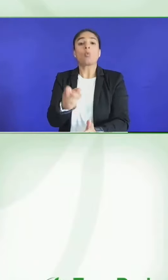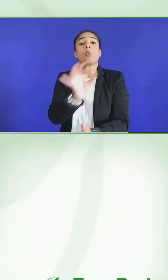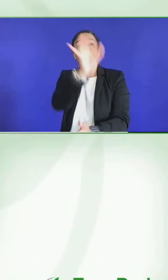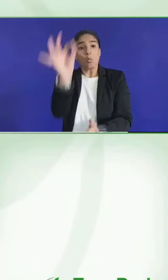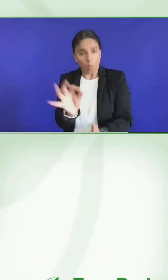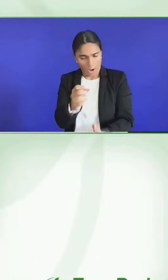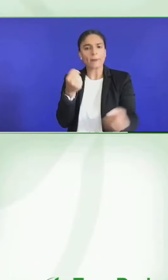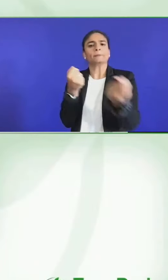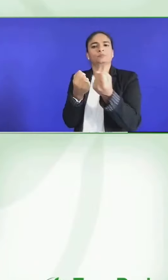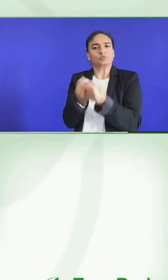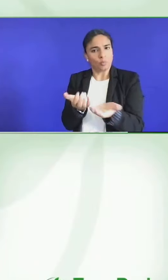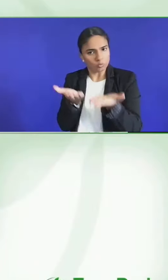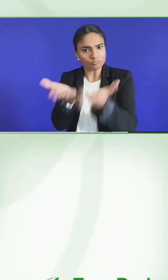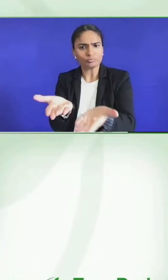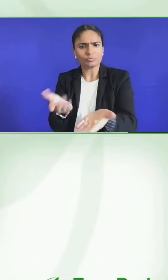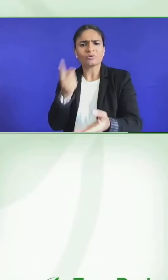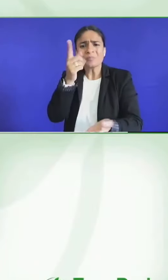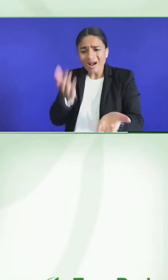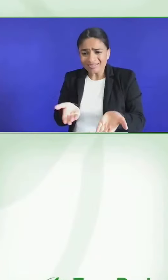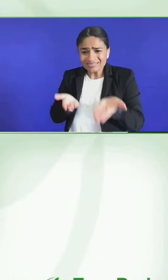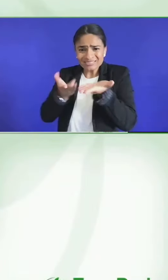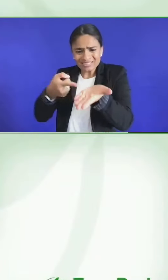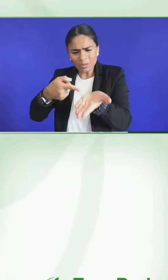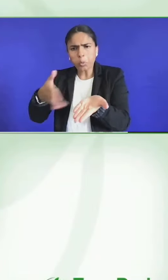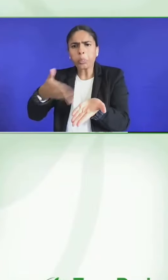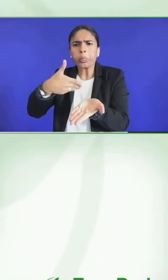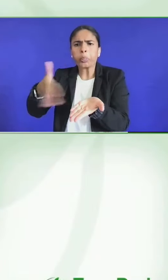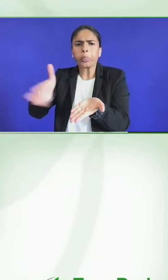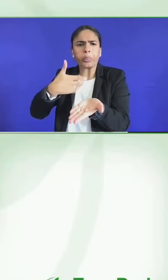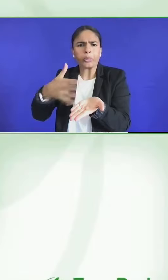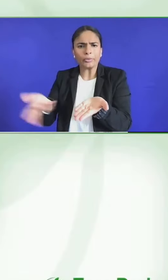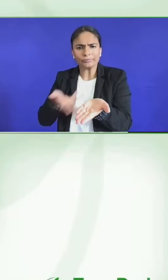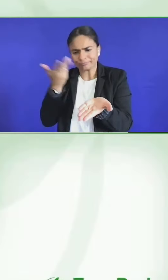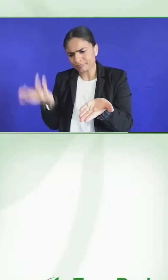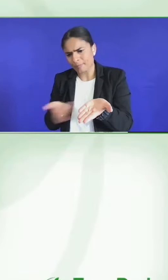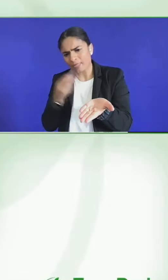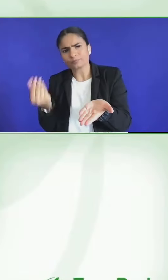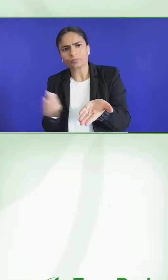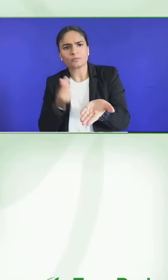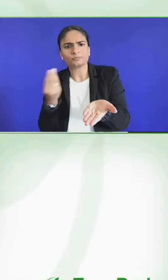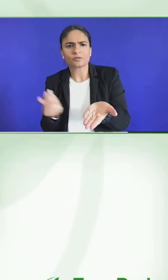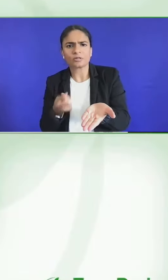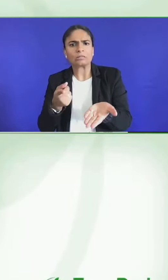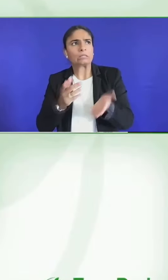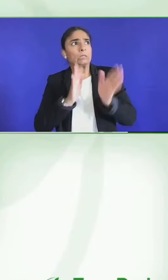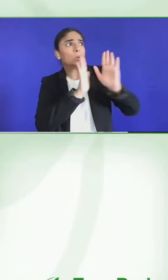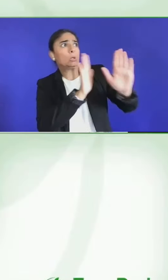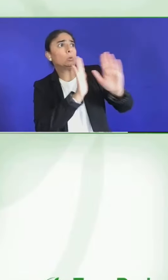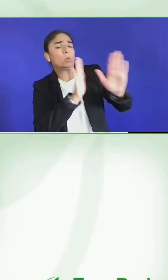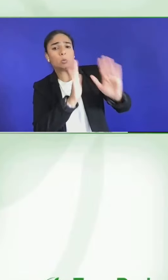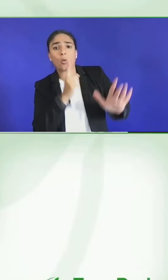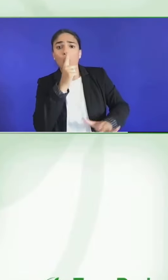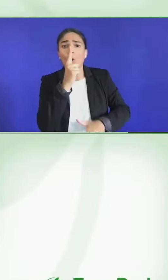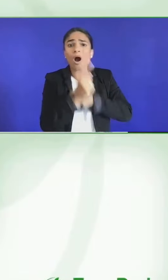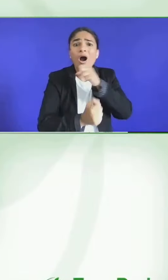years. Sometimes even longer. Before they get any money in your rucksack where you can buy your support.